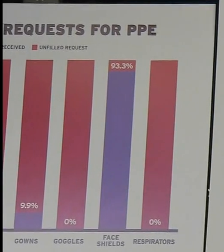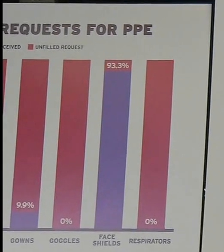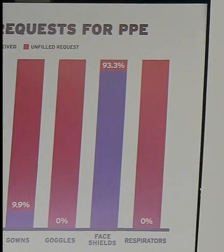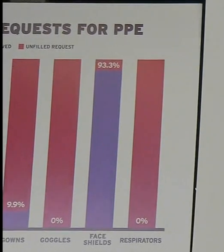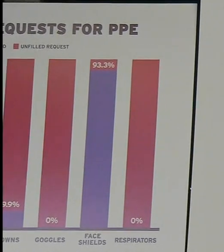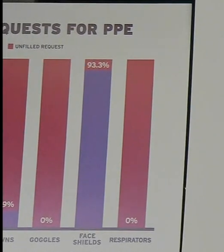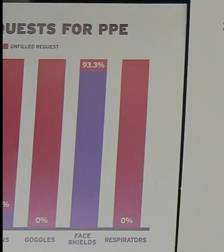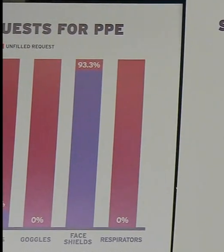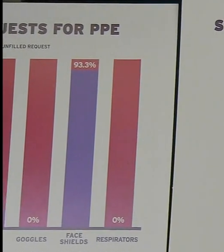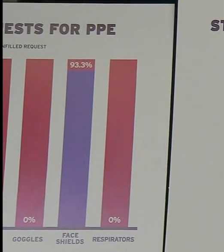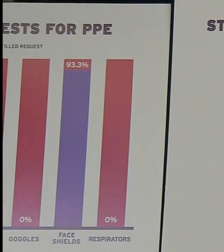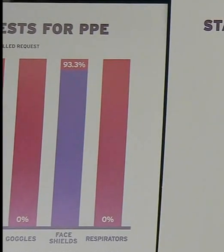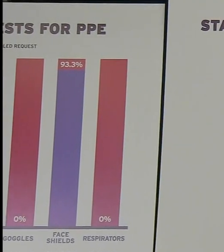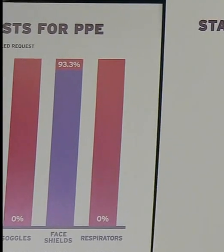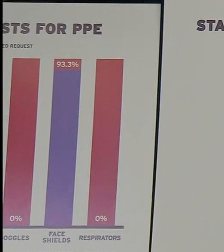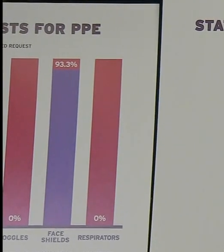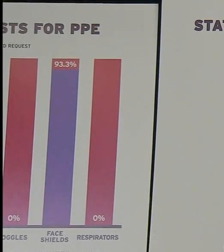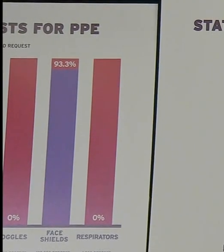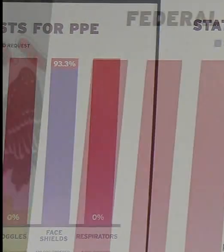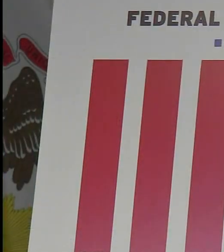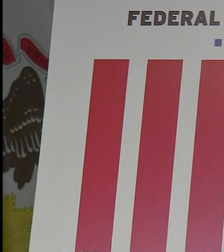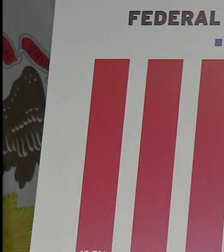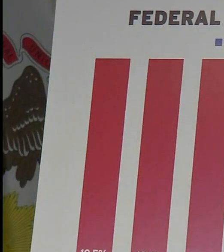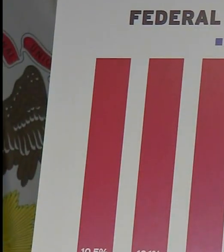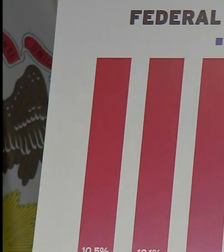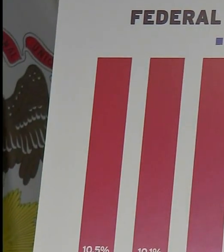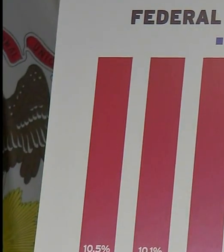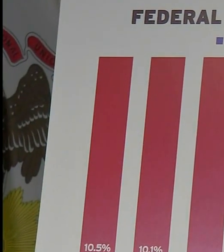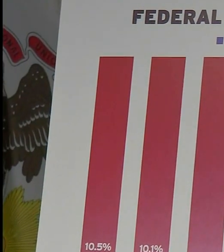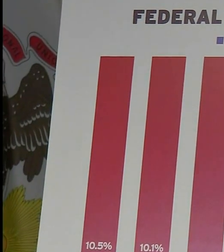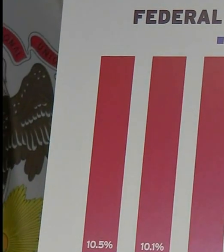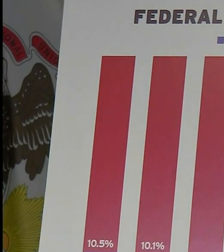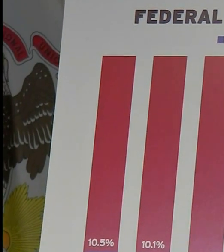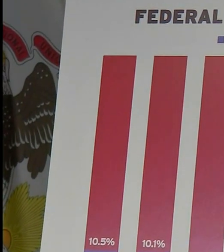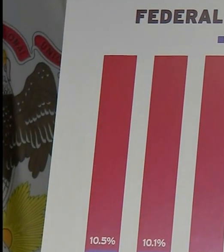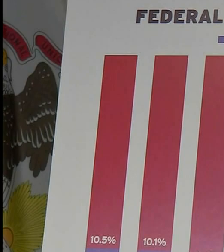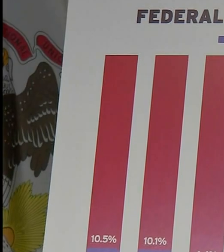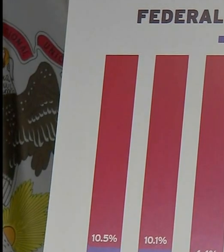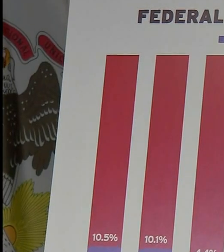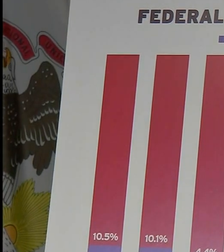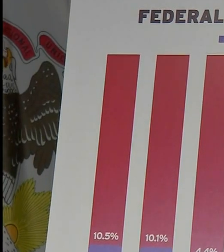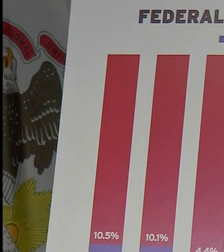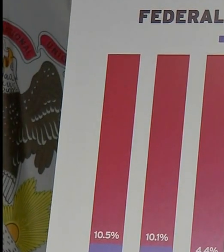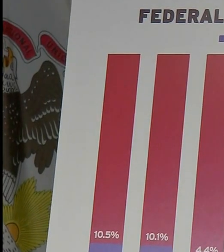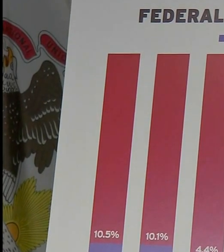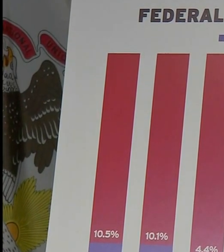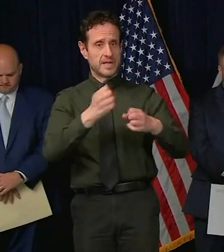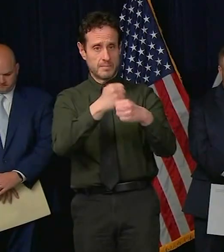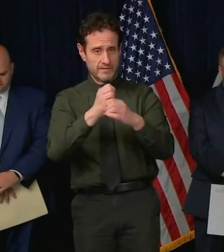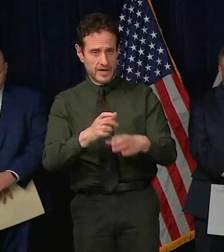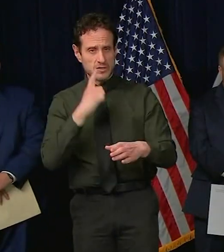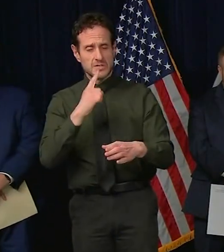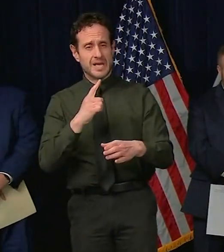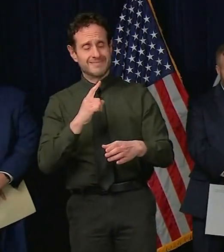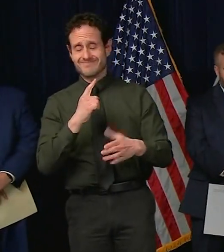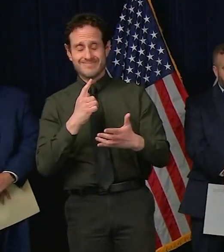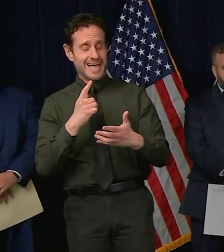ILLINOIS. GOVERNOR PRITZKER SAID HE HAS BEEN PERSONALLY CALLING THE